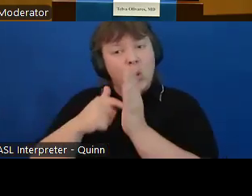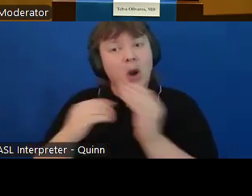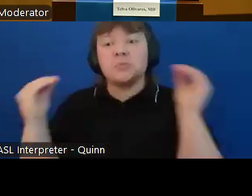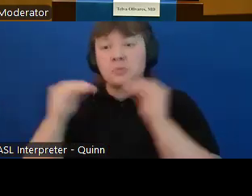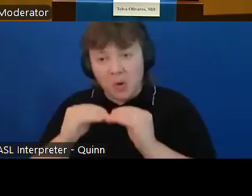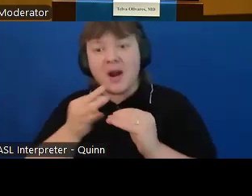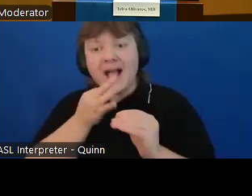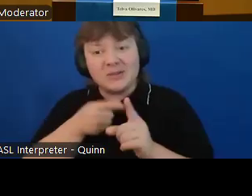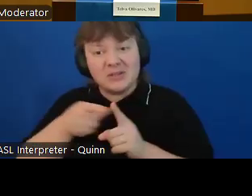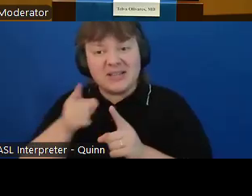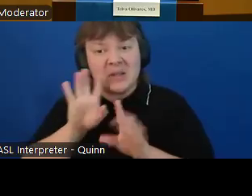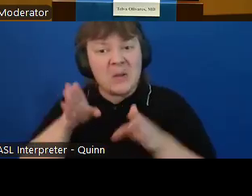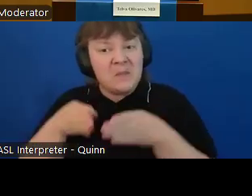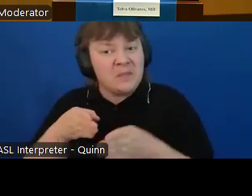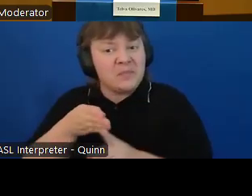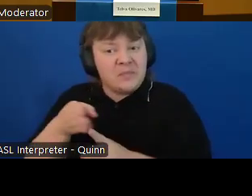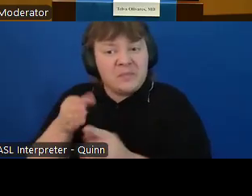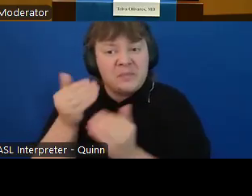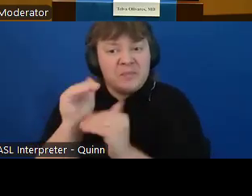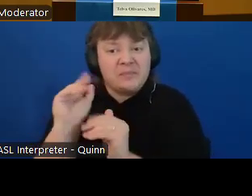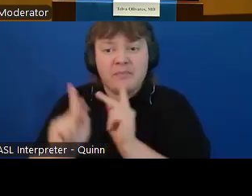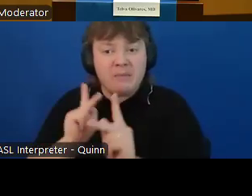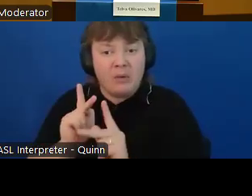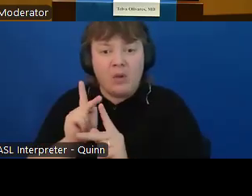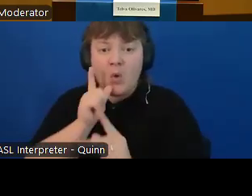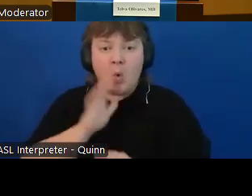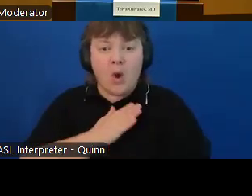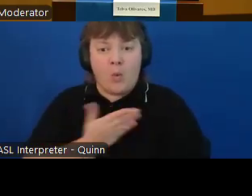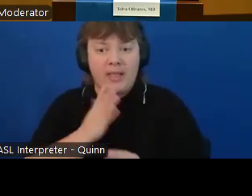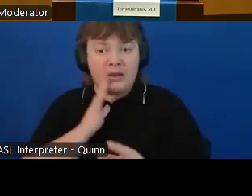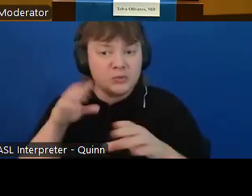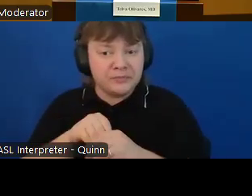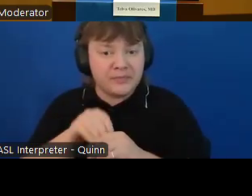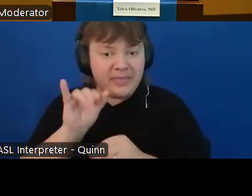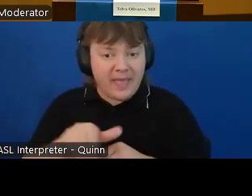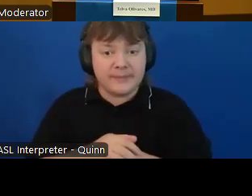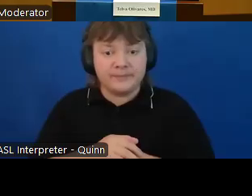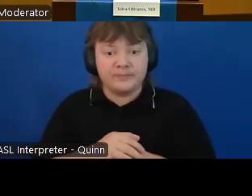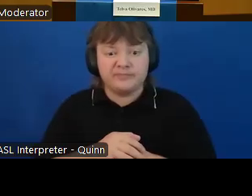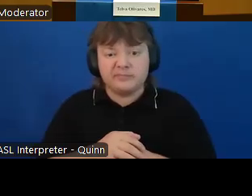and will be a narrower band of folks who are willing to engage in the process. And ultimately